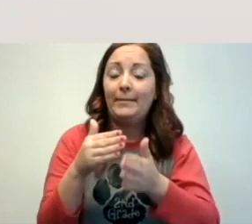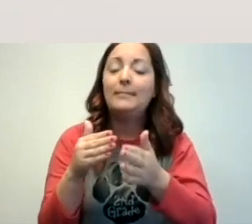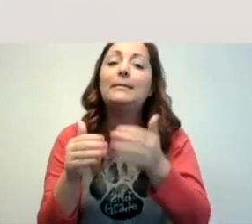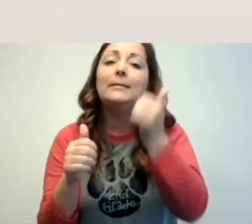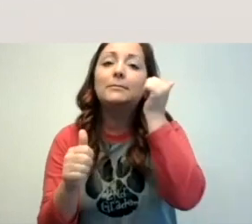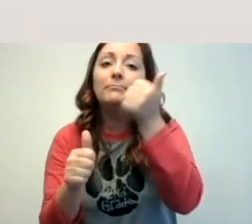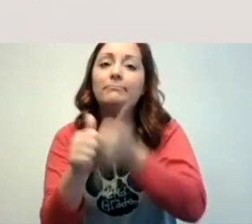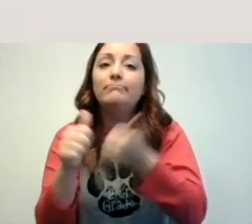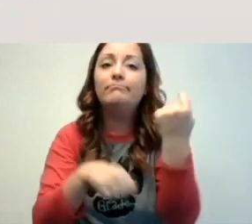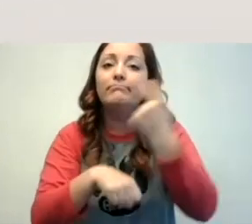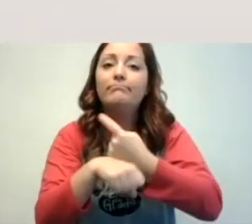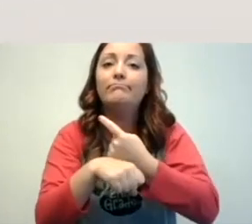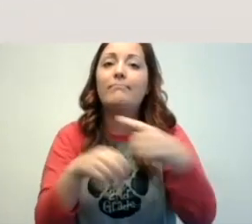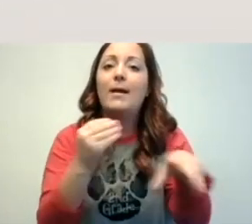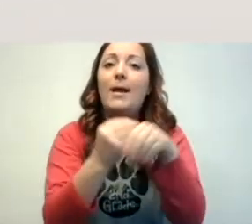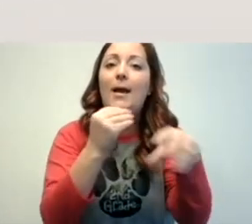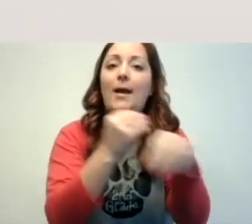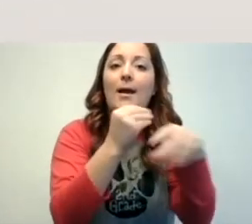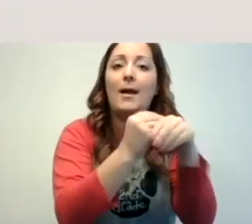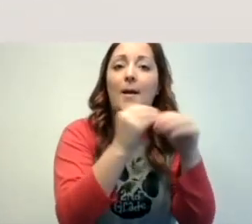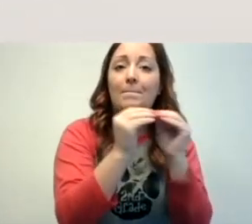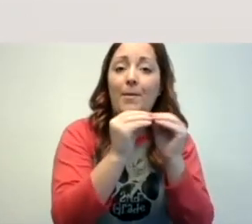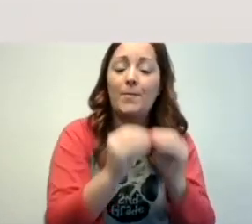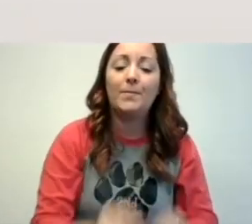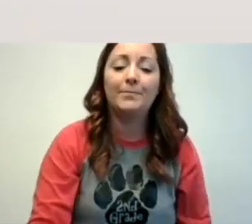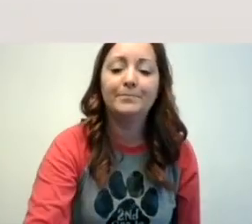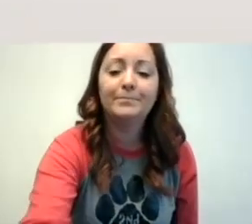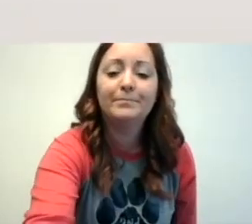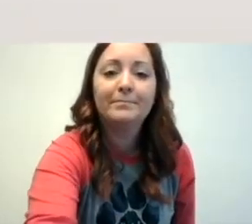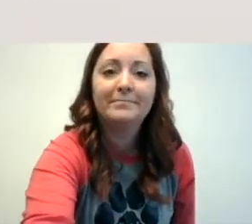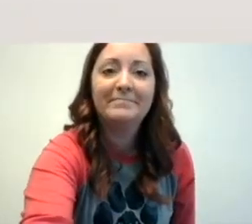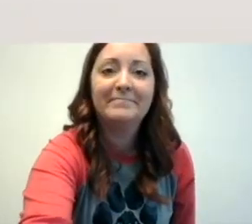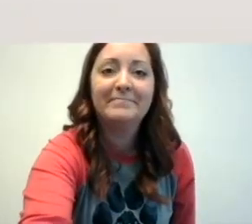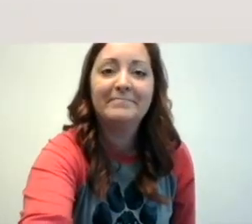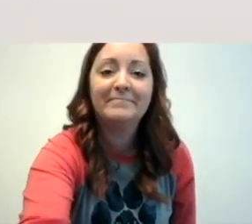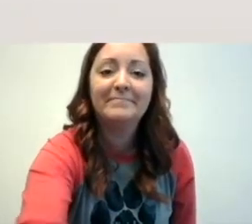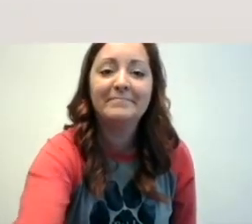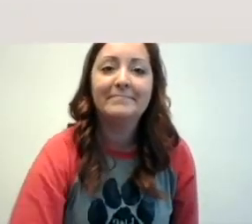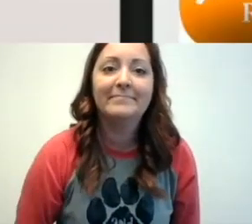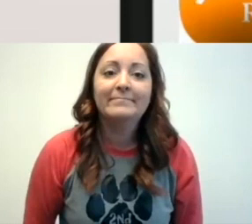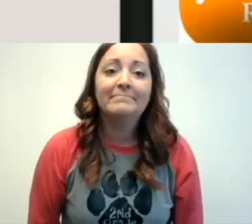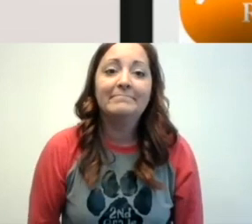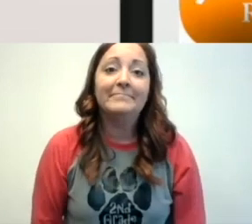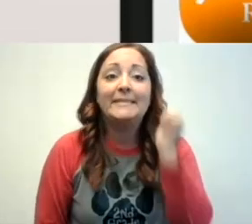We have writing assignments for students. We ask them to do some writing each day